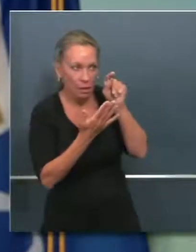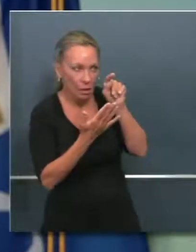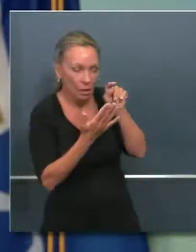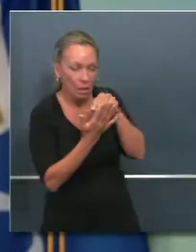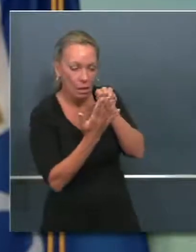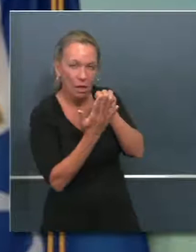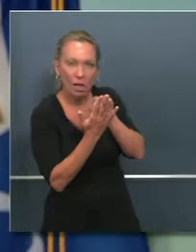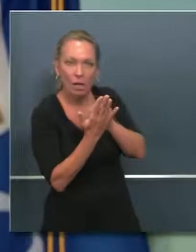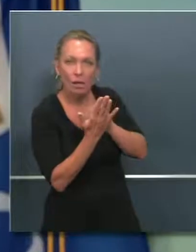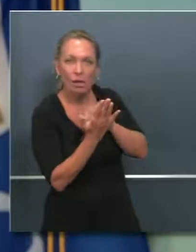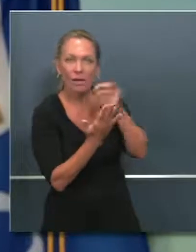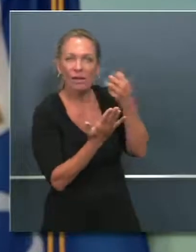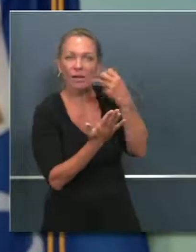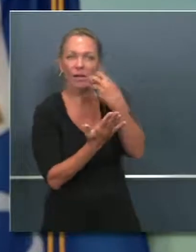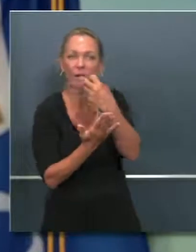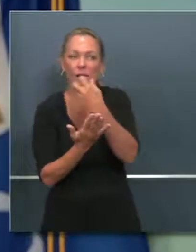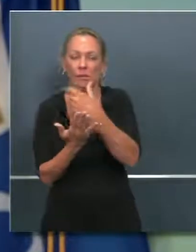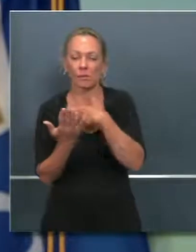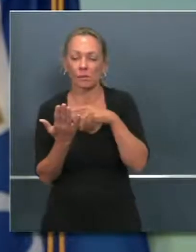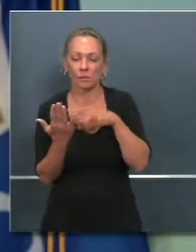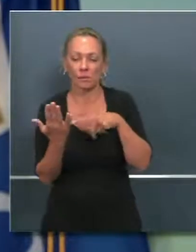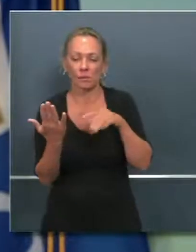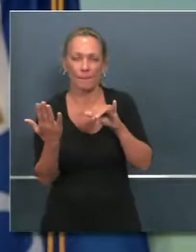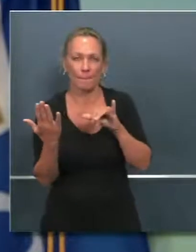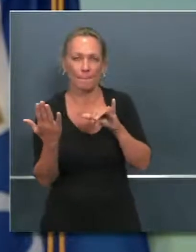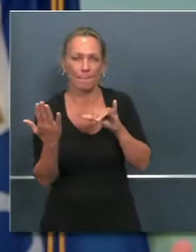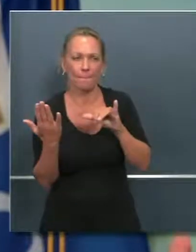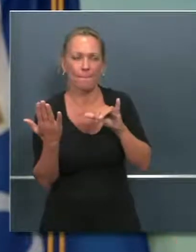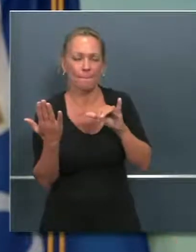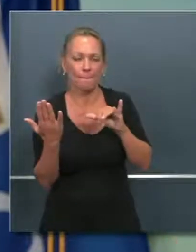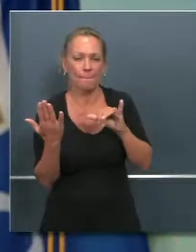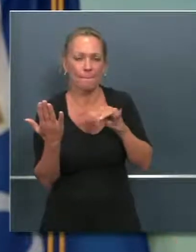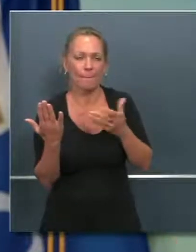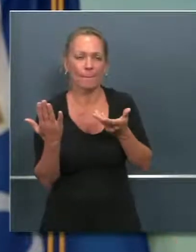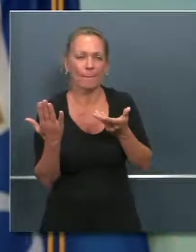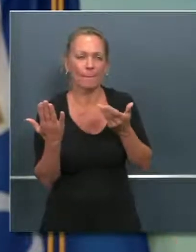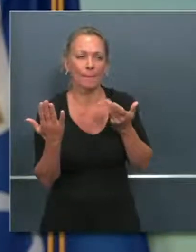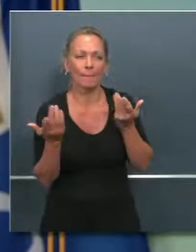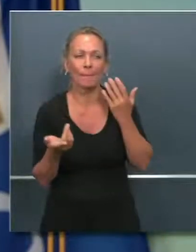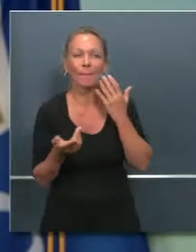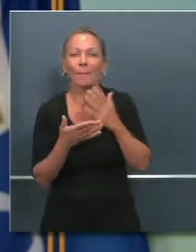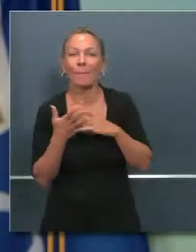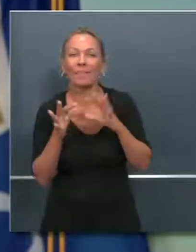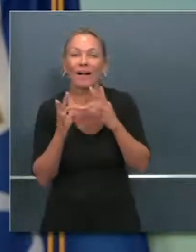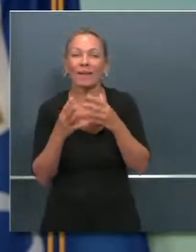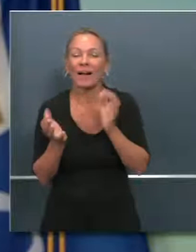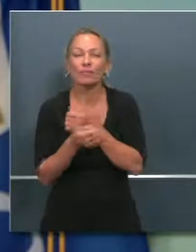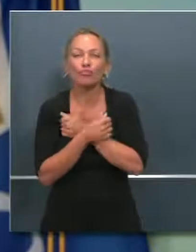to kiss you good-bye you know all the normalcy of life love family relationships and you let